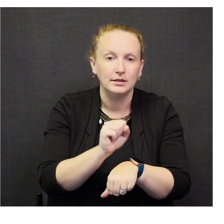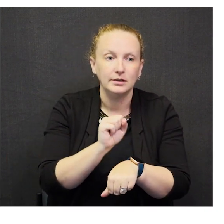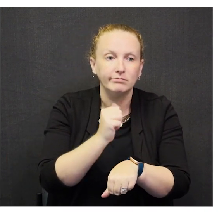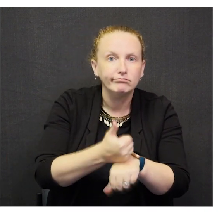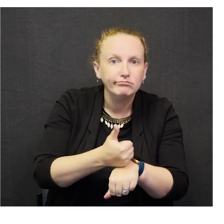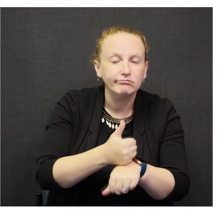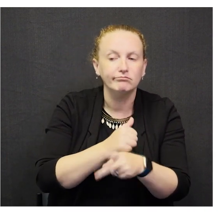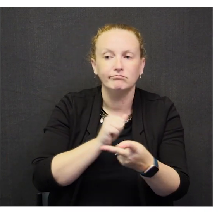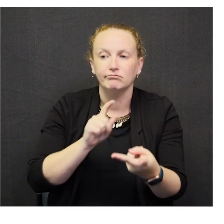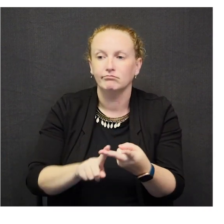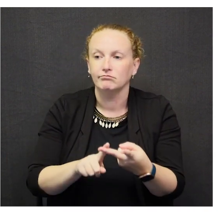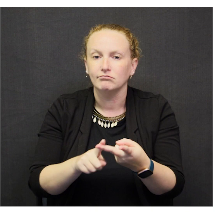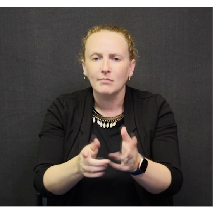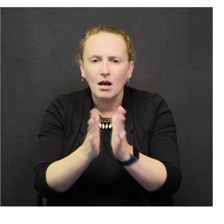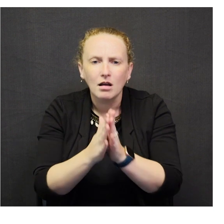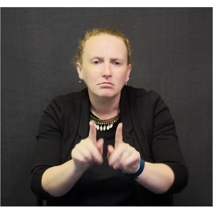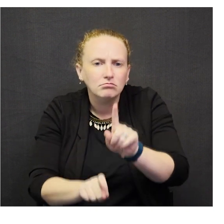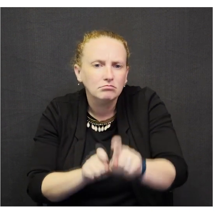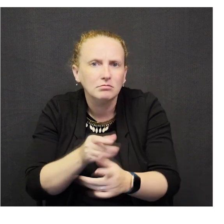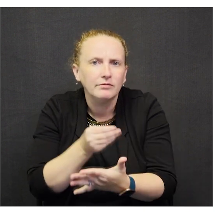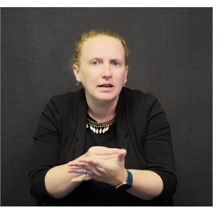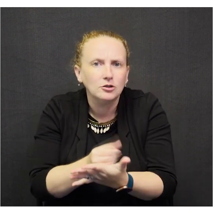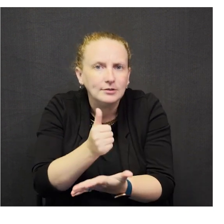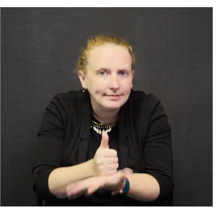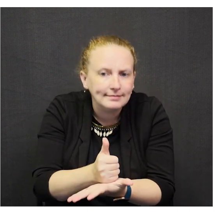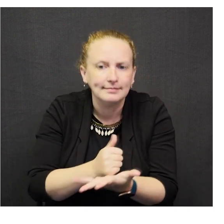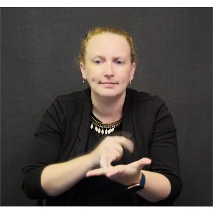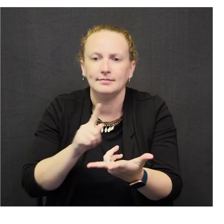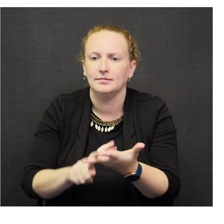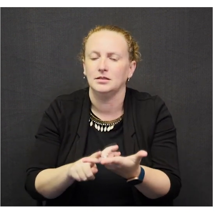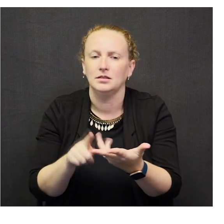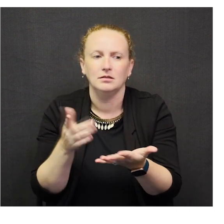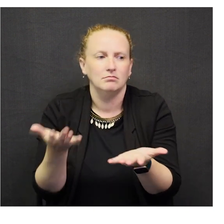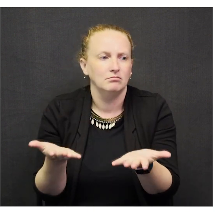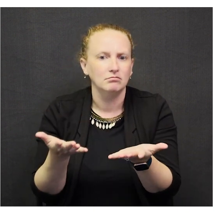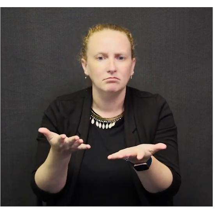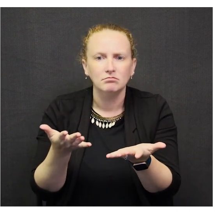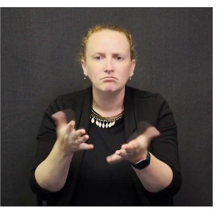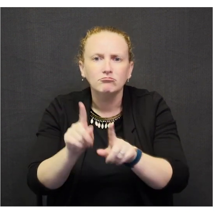assistance. That piece hasn't really changed. I think the struggle for patients is that